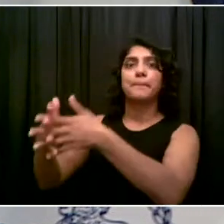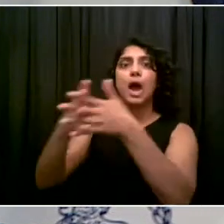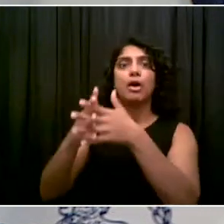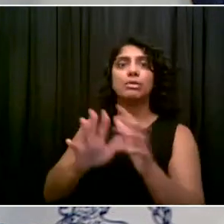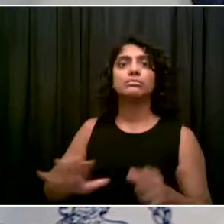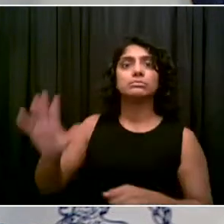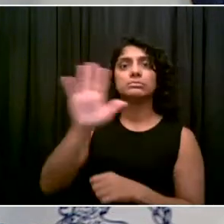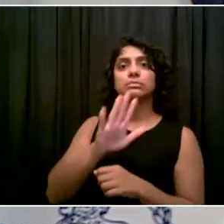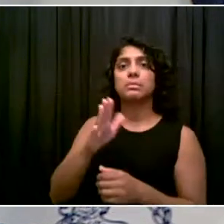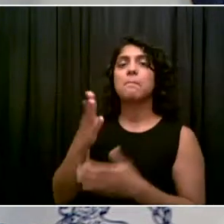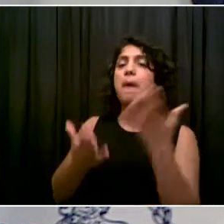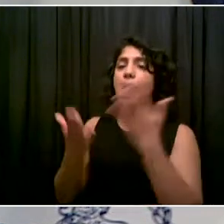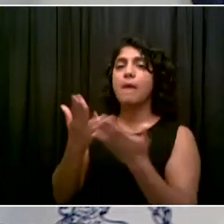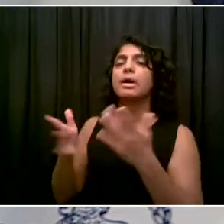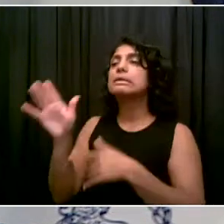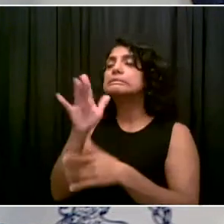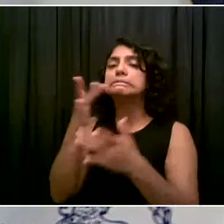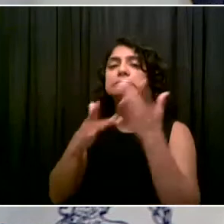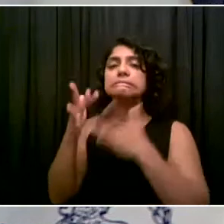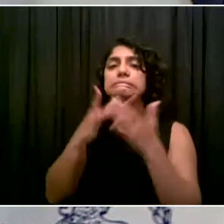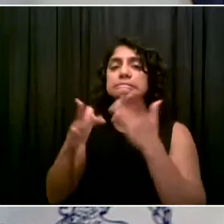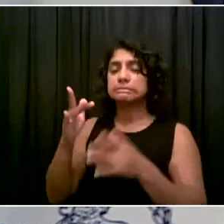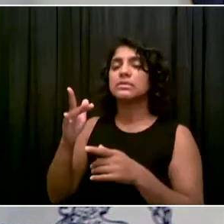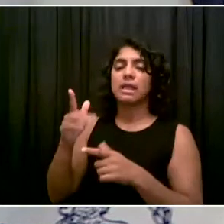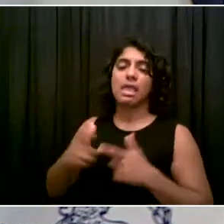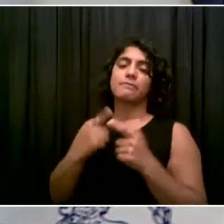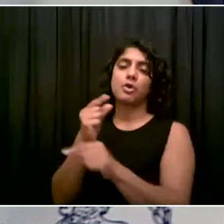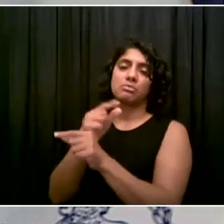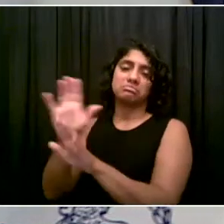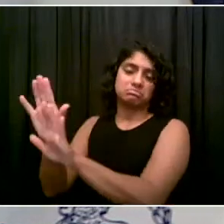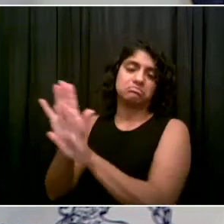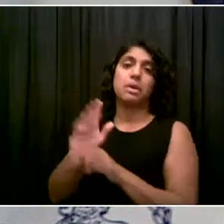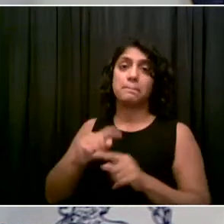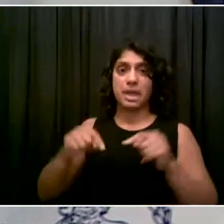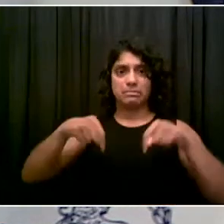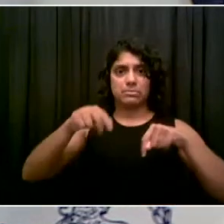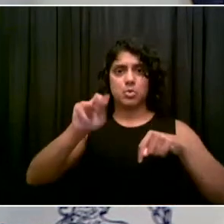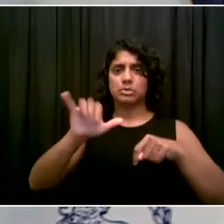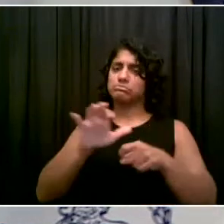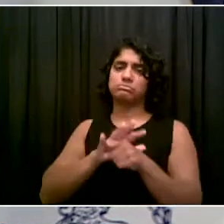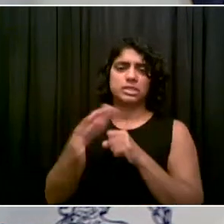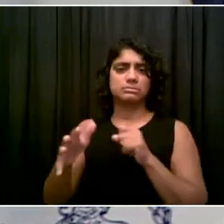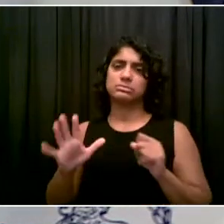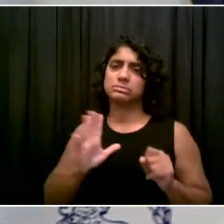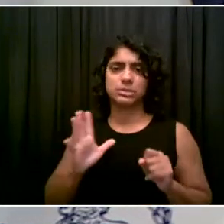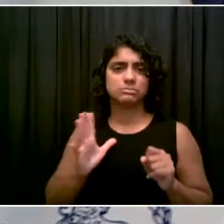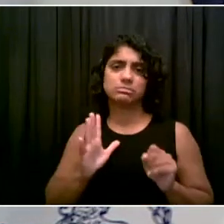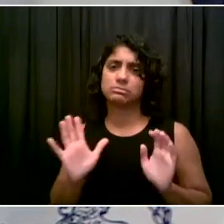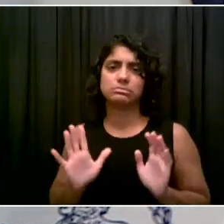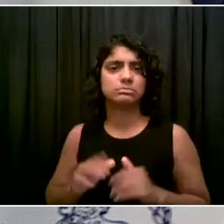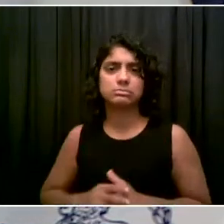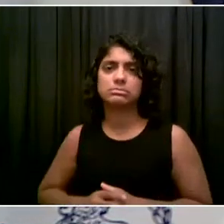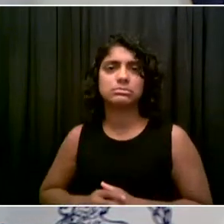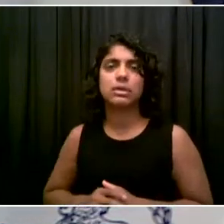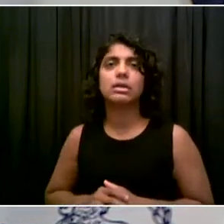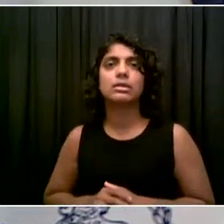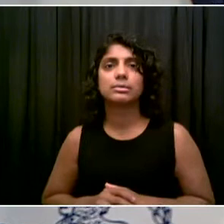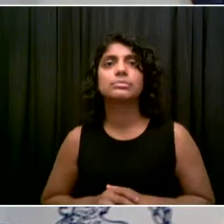HAS DONE BETTER THAN MOST PARTS IN THE COUNTRY AND WE HAVE THE LIFEGUARDS THAT WENE ED FOR THE ESSENTIAL WORK WHICH IS KEEPING THE BEACHES ON THE POOL SAFE